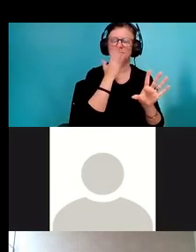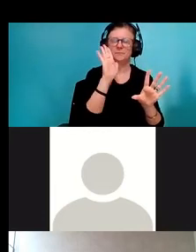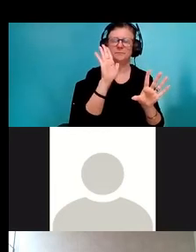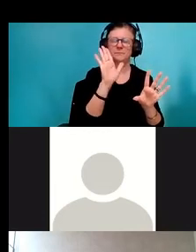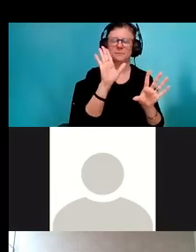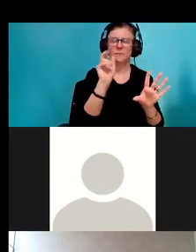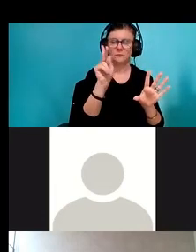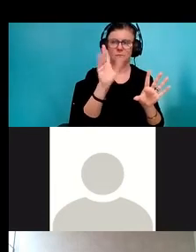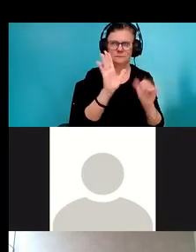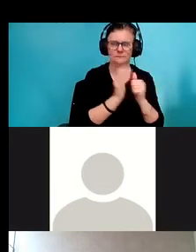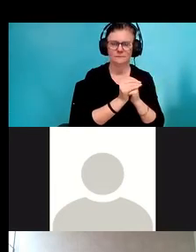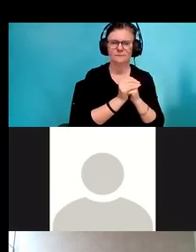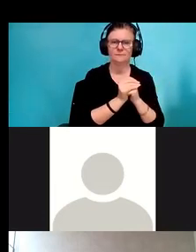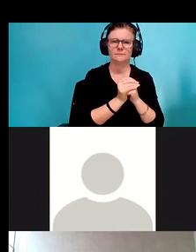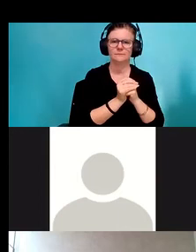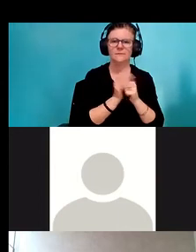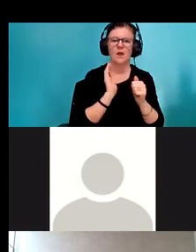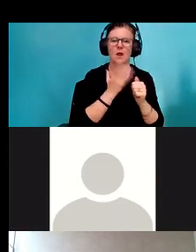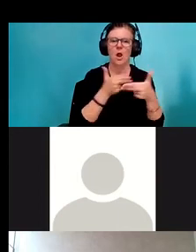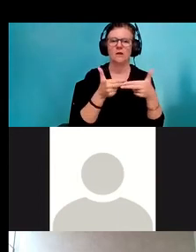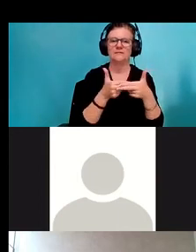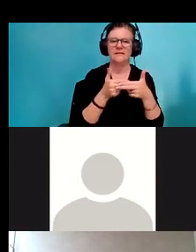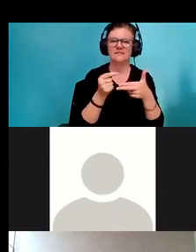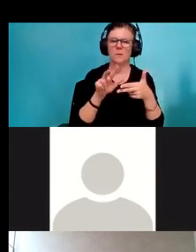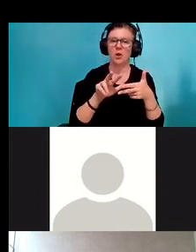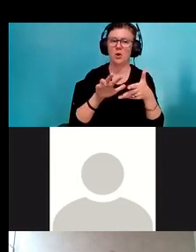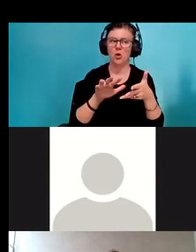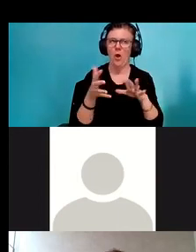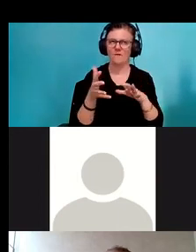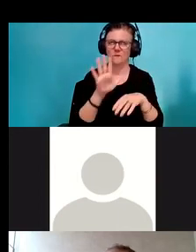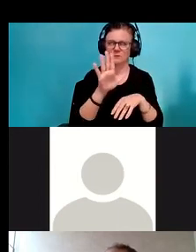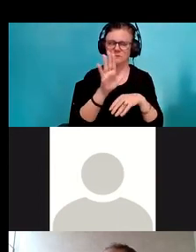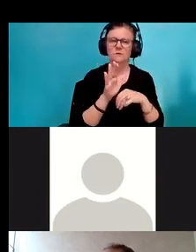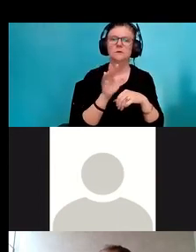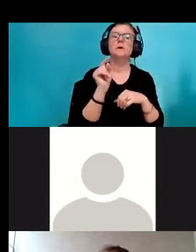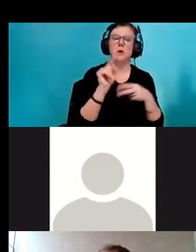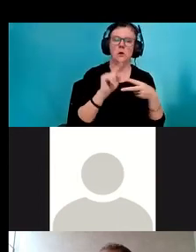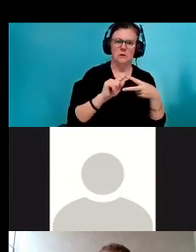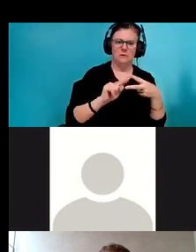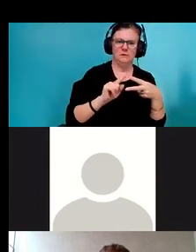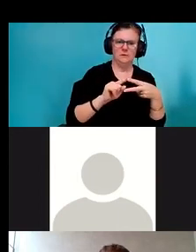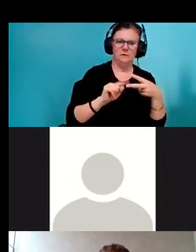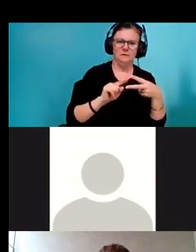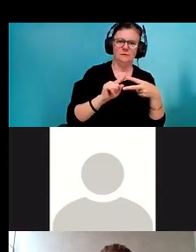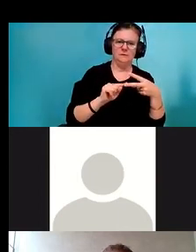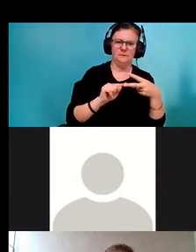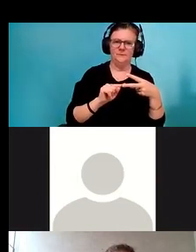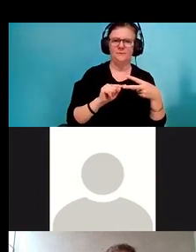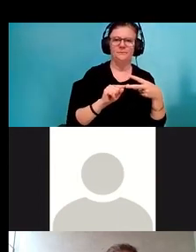Their slides are slightly out of order. So here are two more narrative questions,